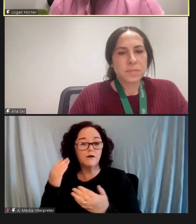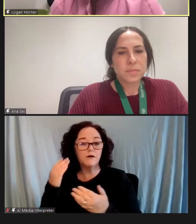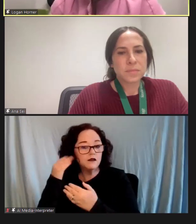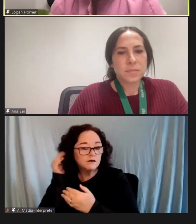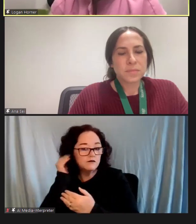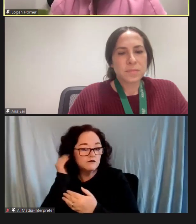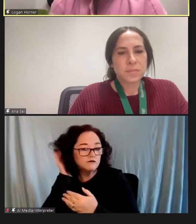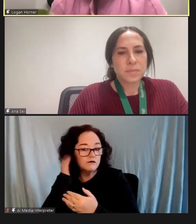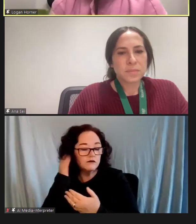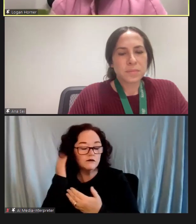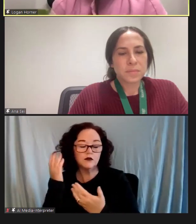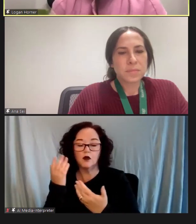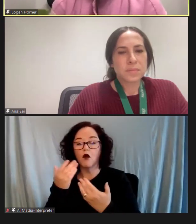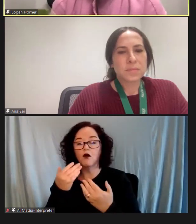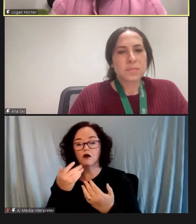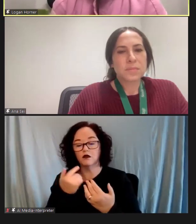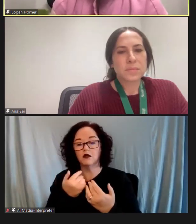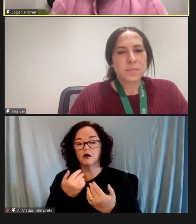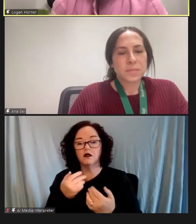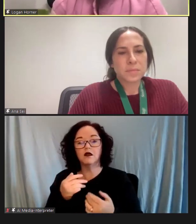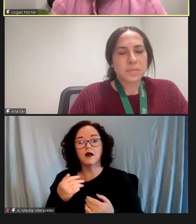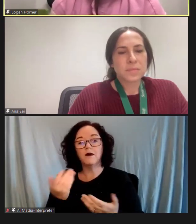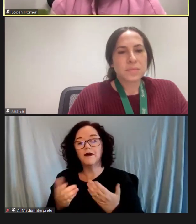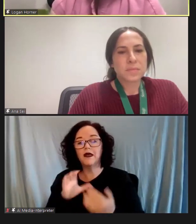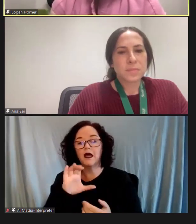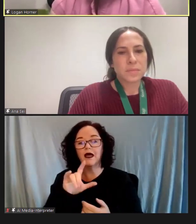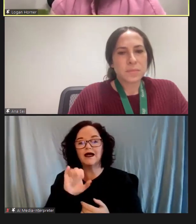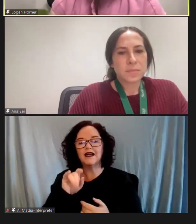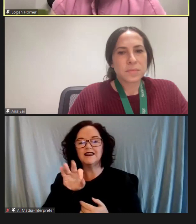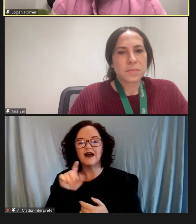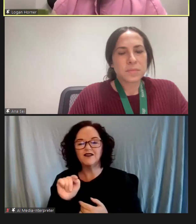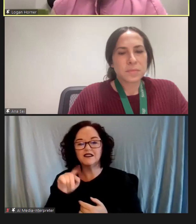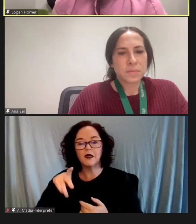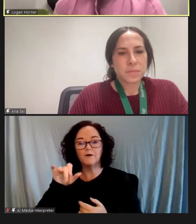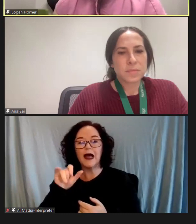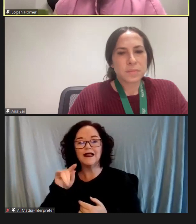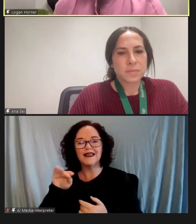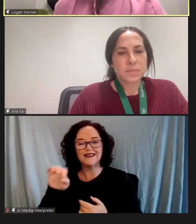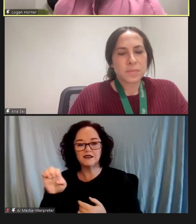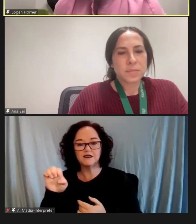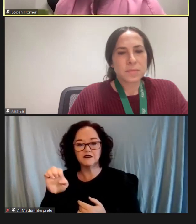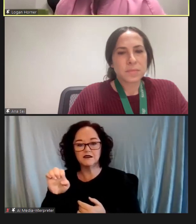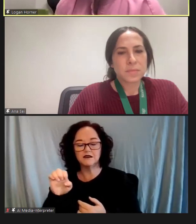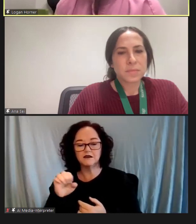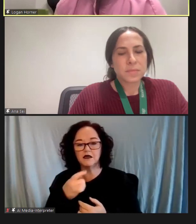pallet all of those things are going to